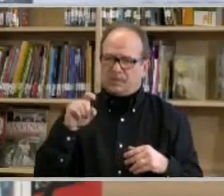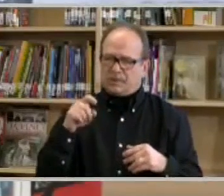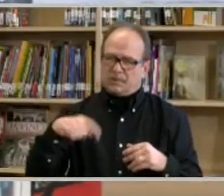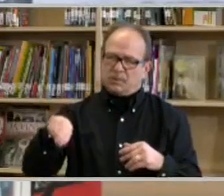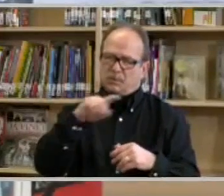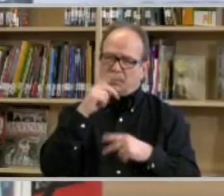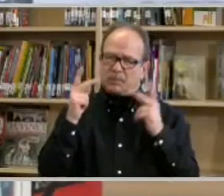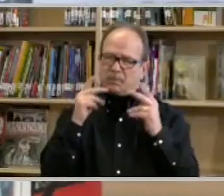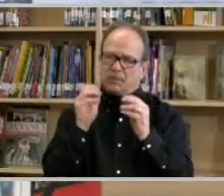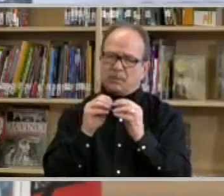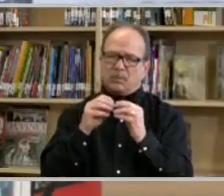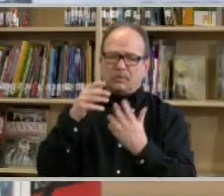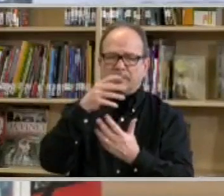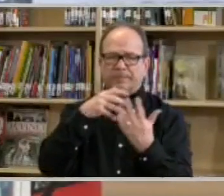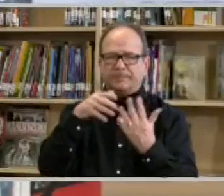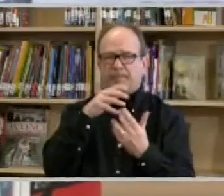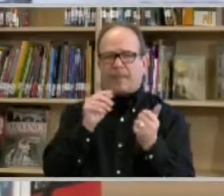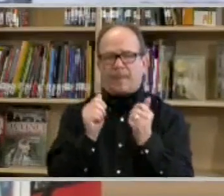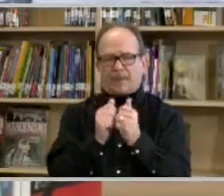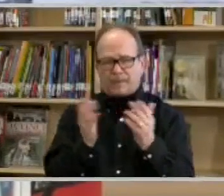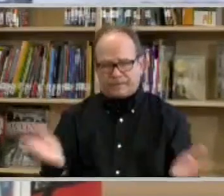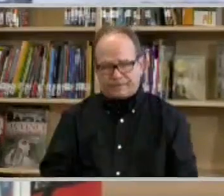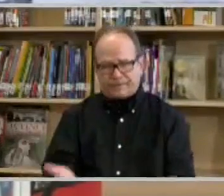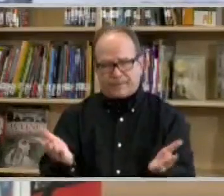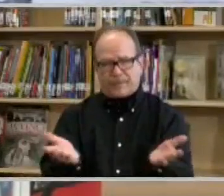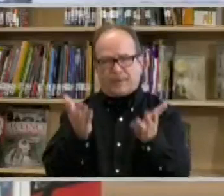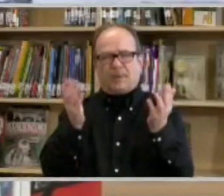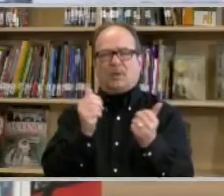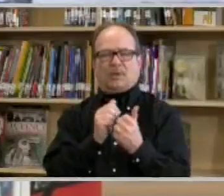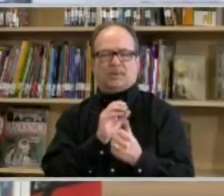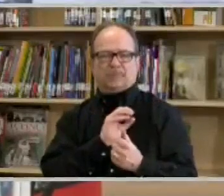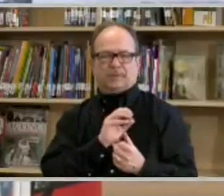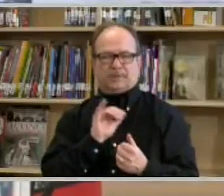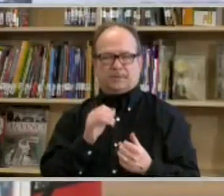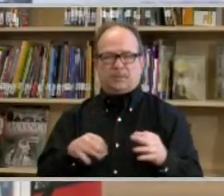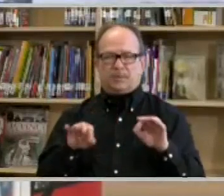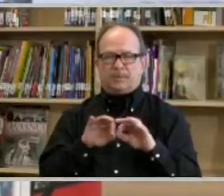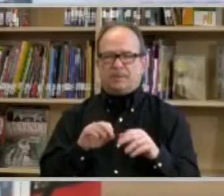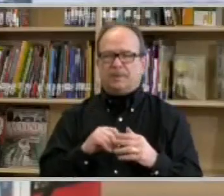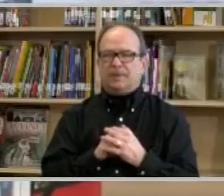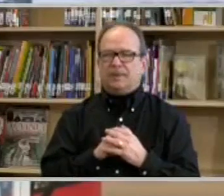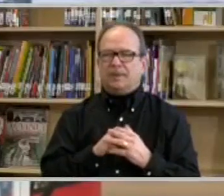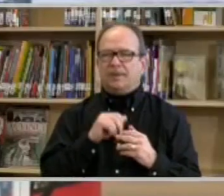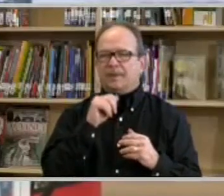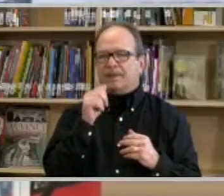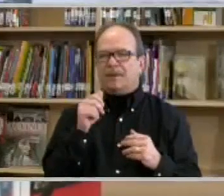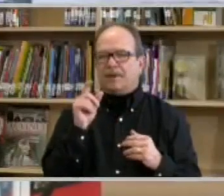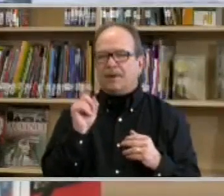AND WE NEED TO GET THEM SOMETHING MORE, FROM SOCIAL